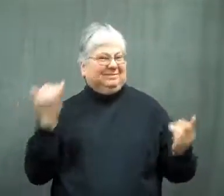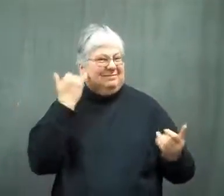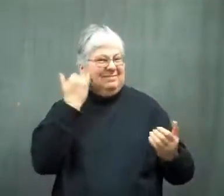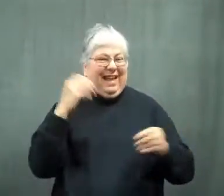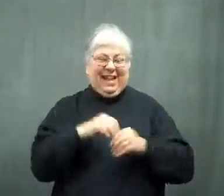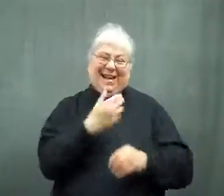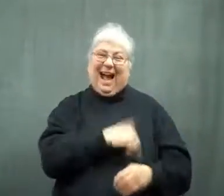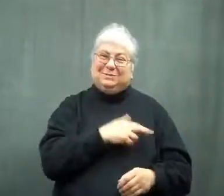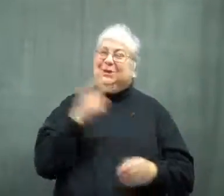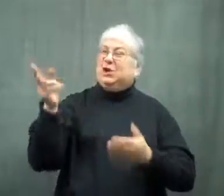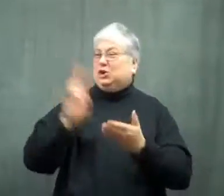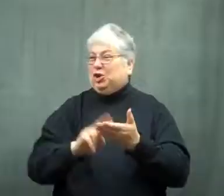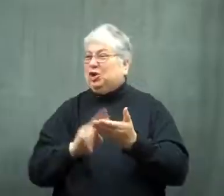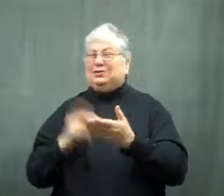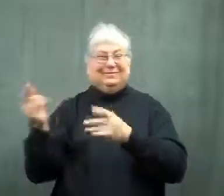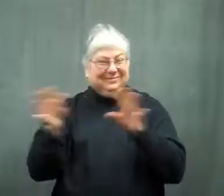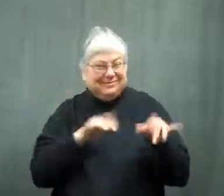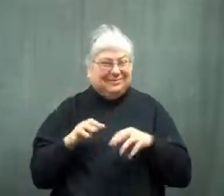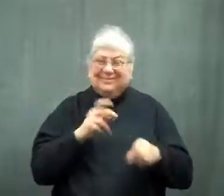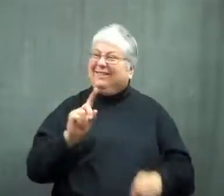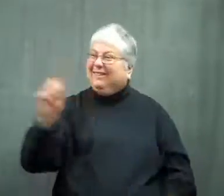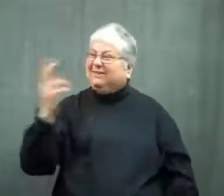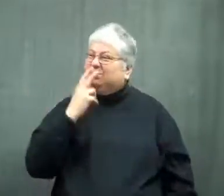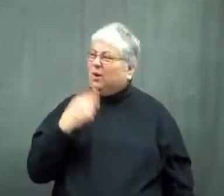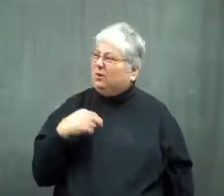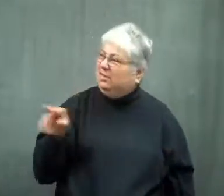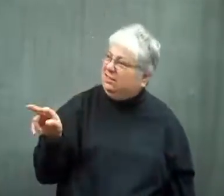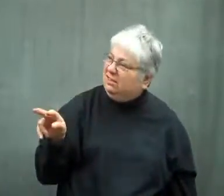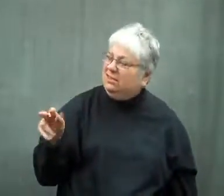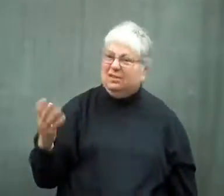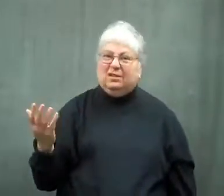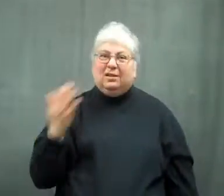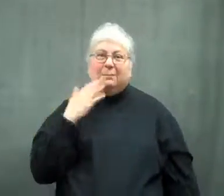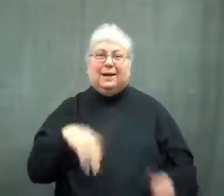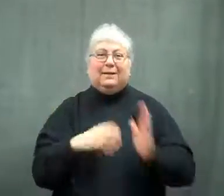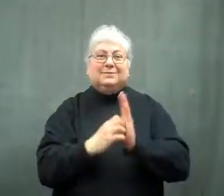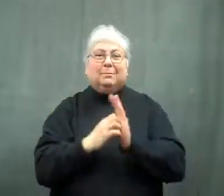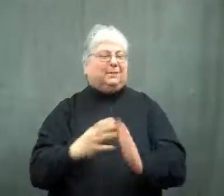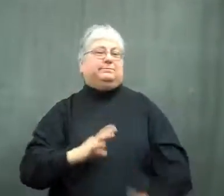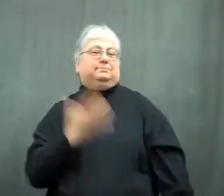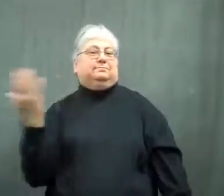It's a bad example to see a nurse go out and smoke. They don't want that.